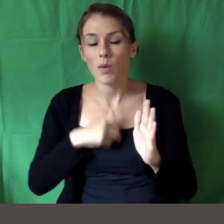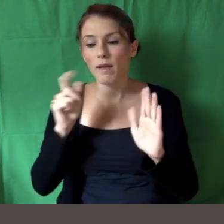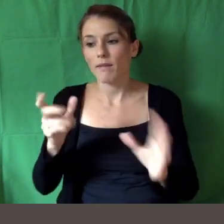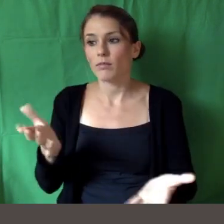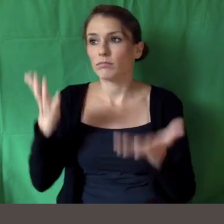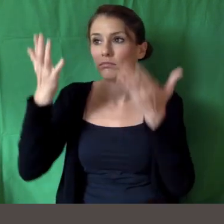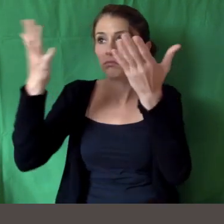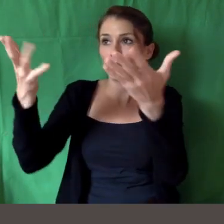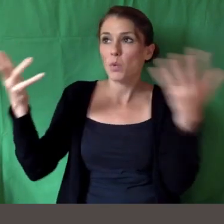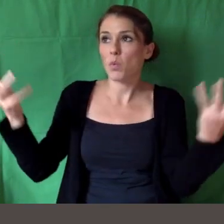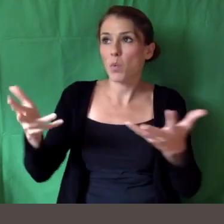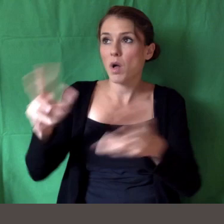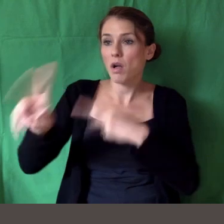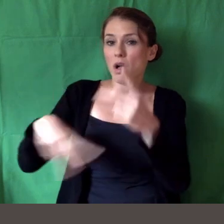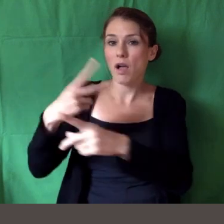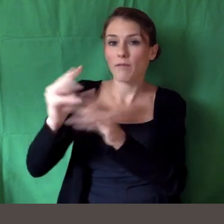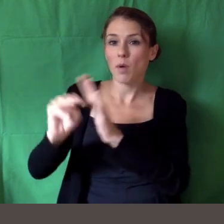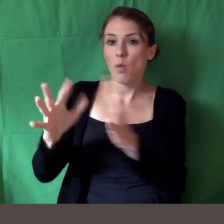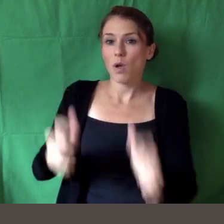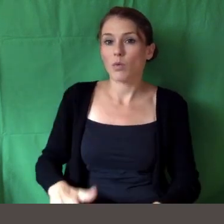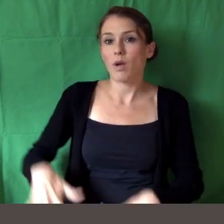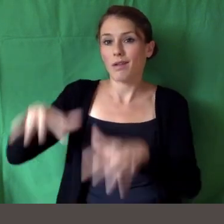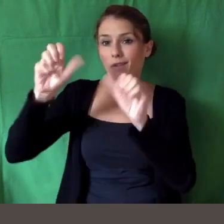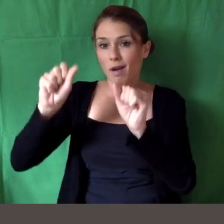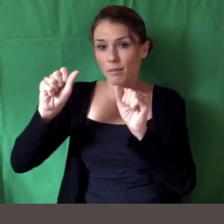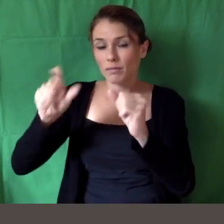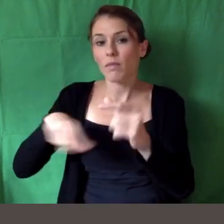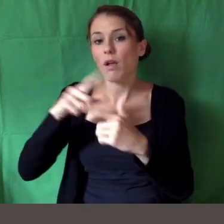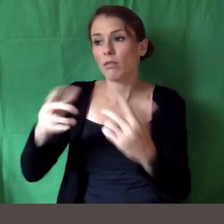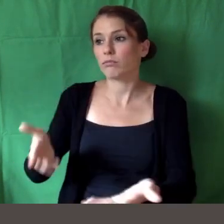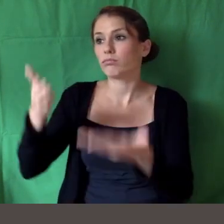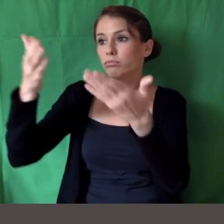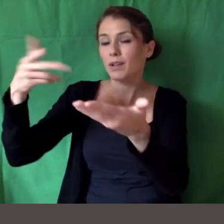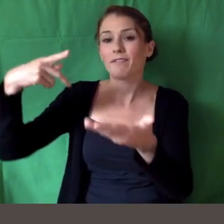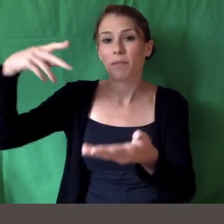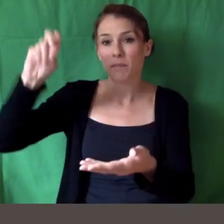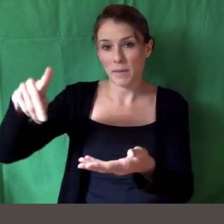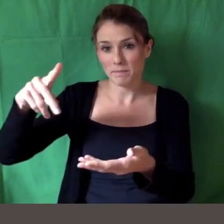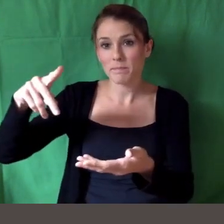model we want to adopt and we have PEPs for those.